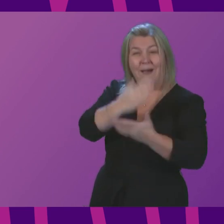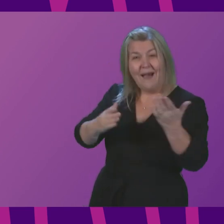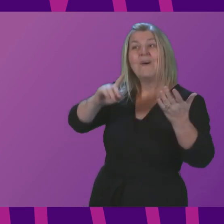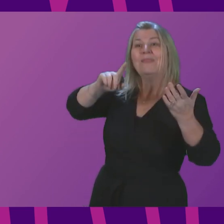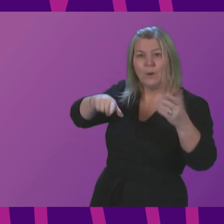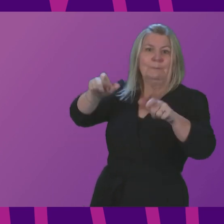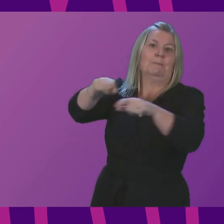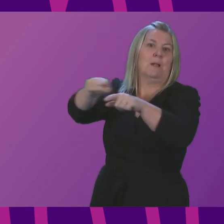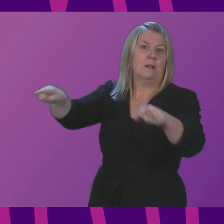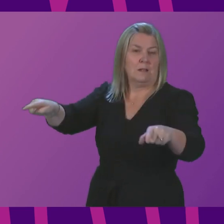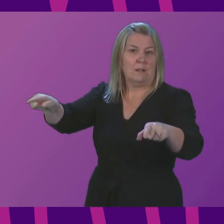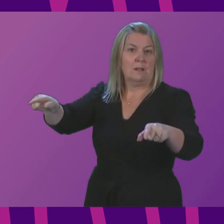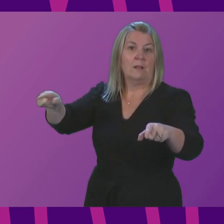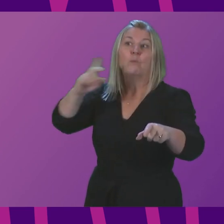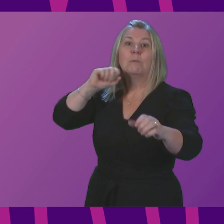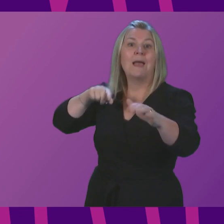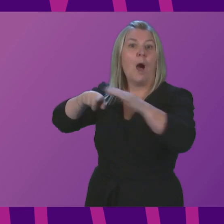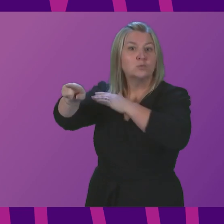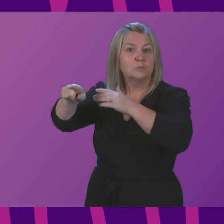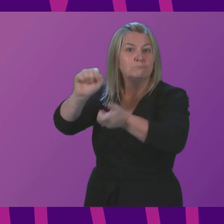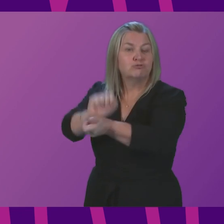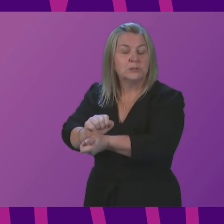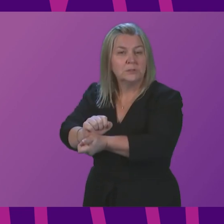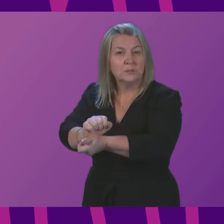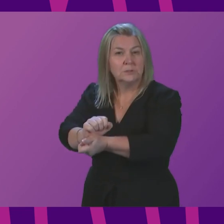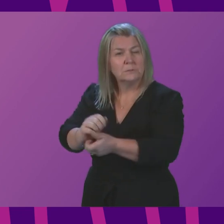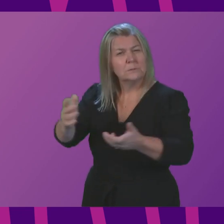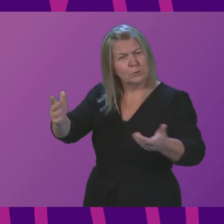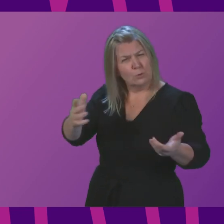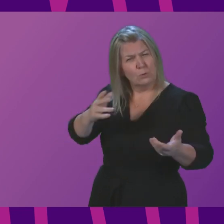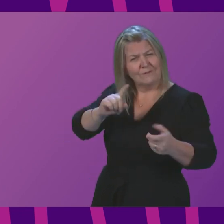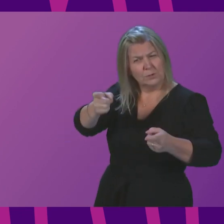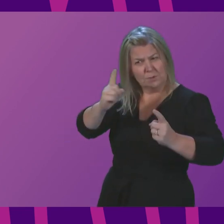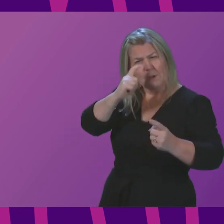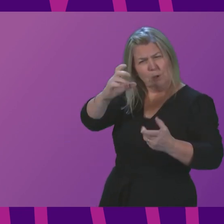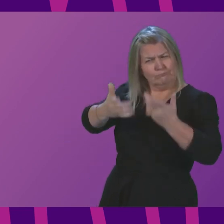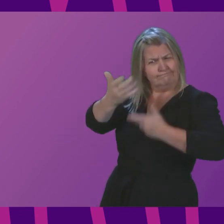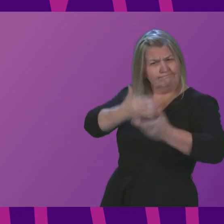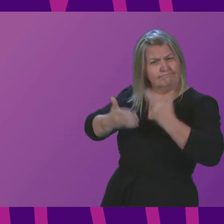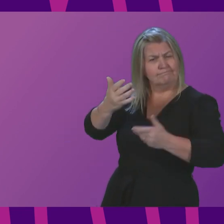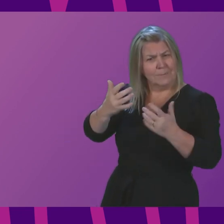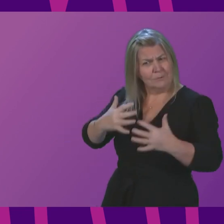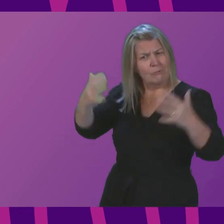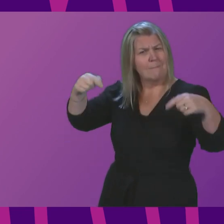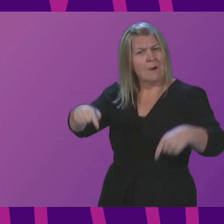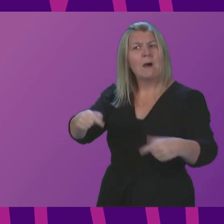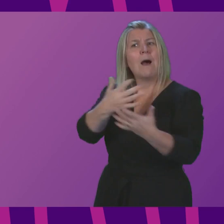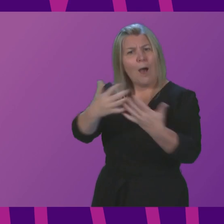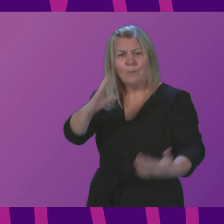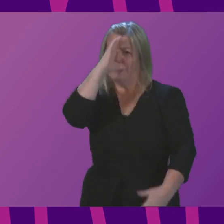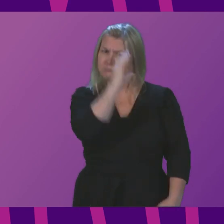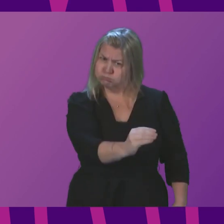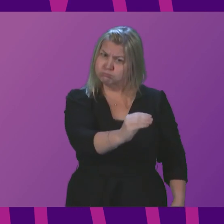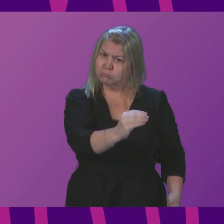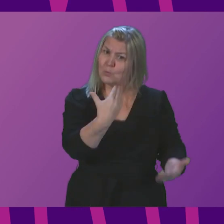in their case will be released from prison. How many of those victims have, in fact, been